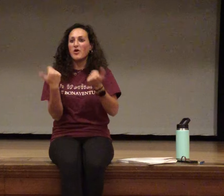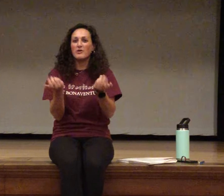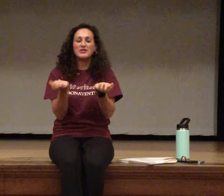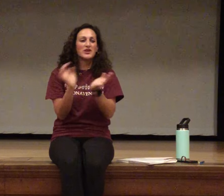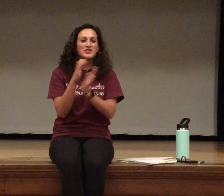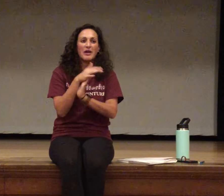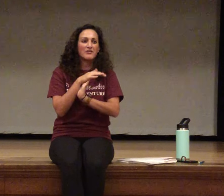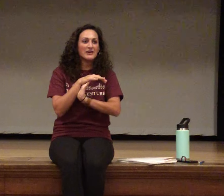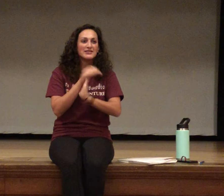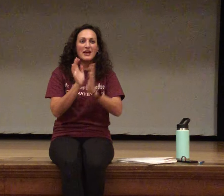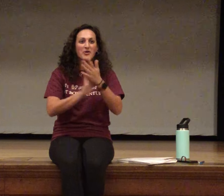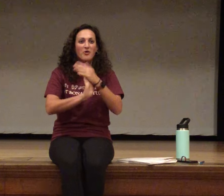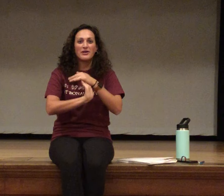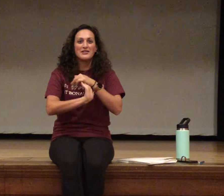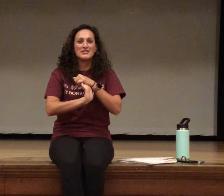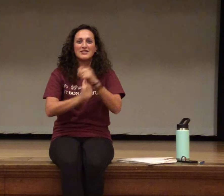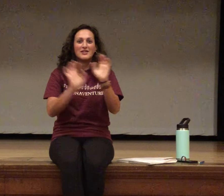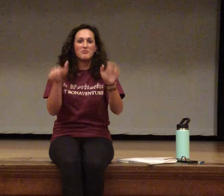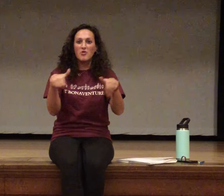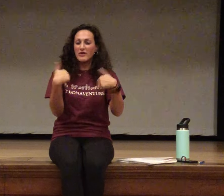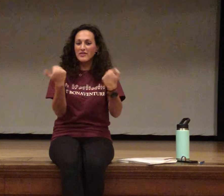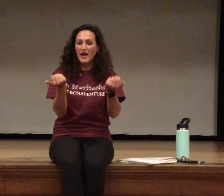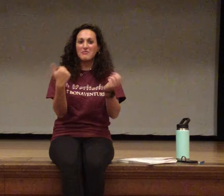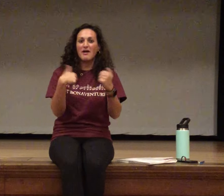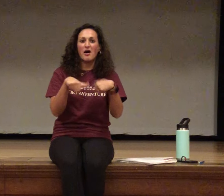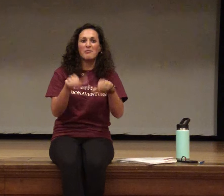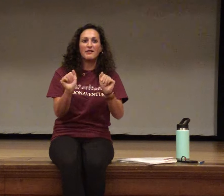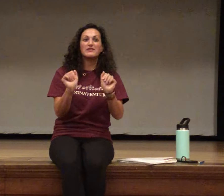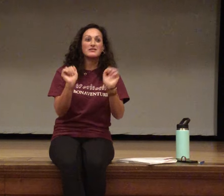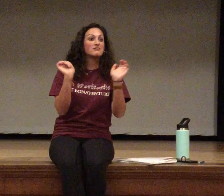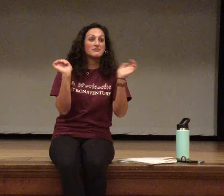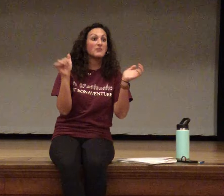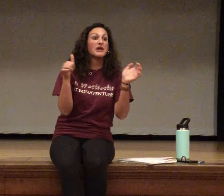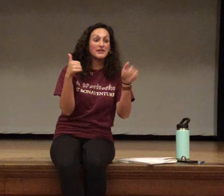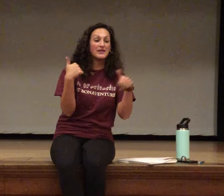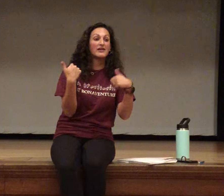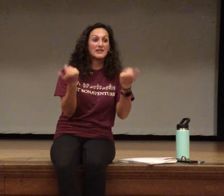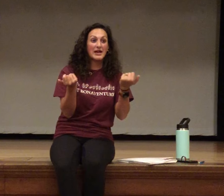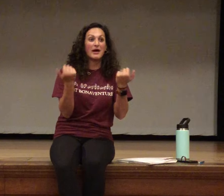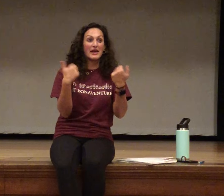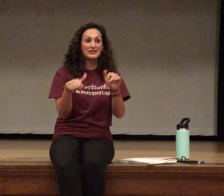I'm always stretching my wrist I'm always moving them um at sometimes at the end of the day my